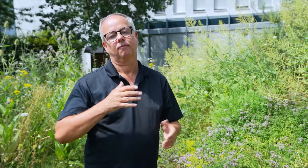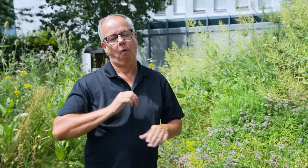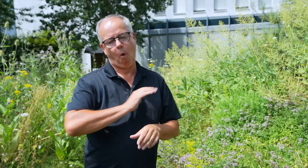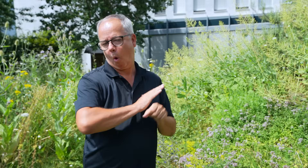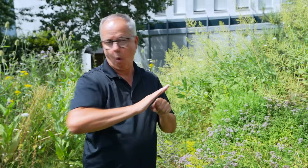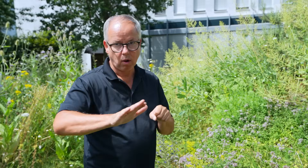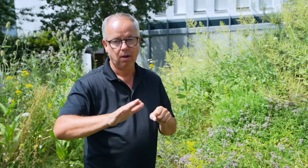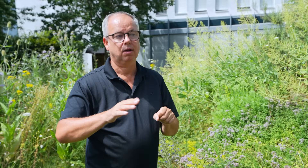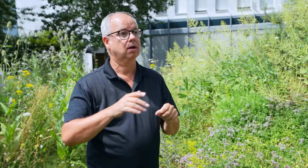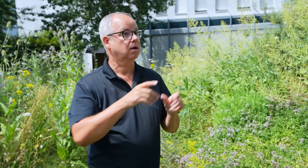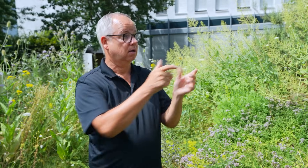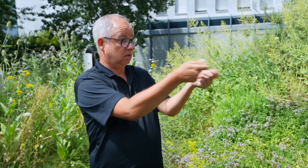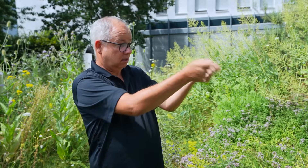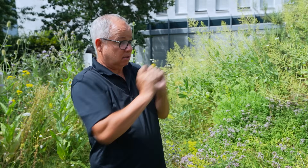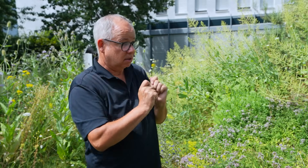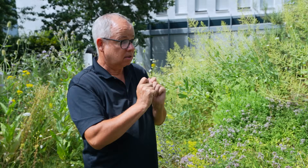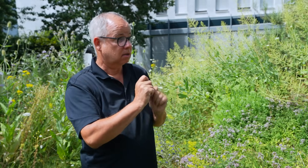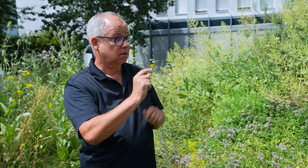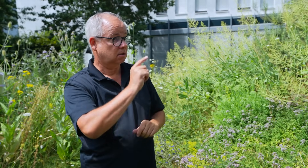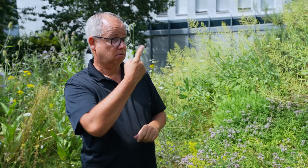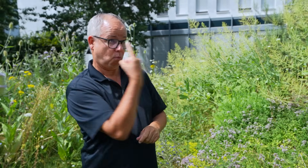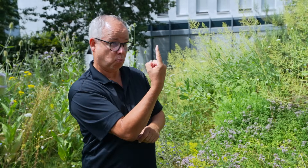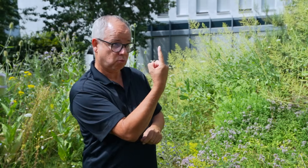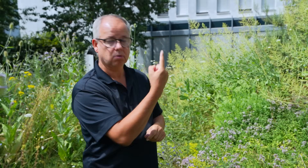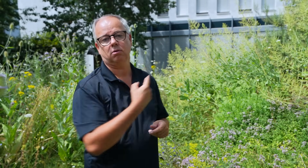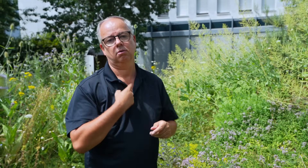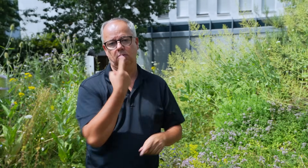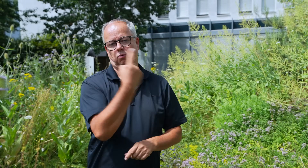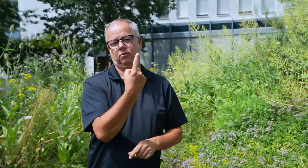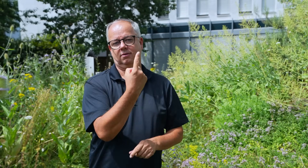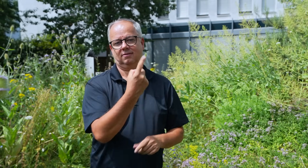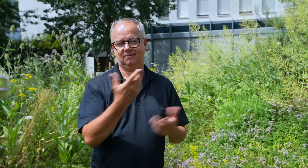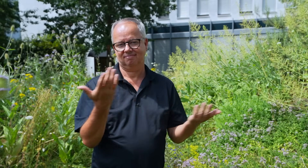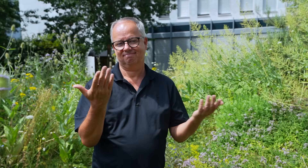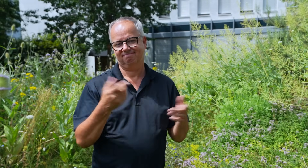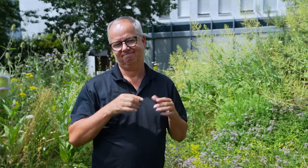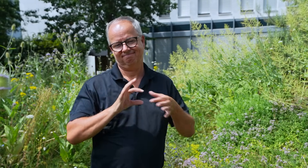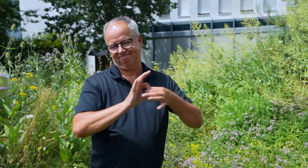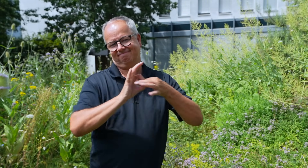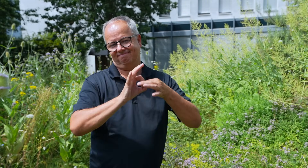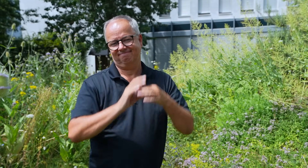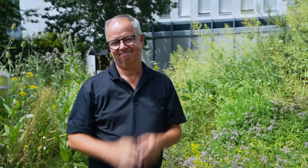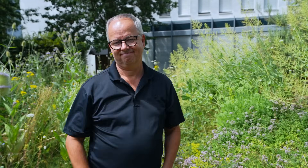we may keep one to maintain a connection.